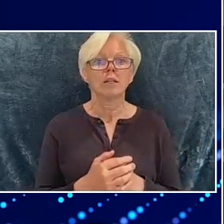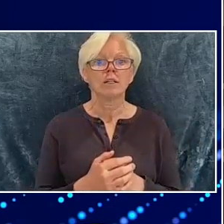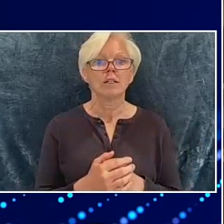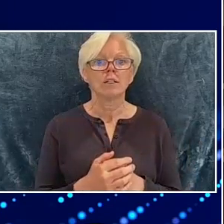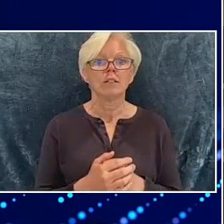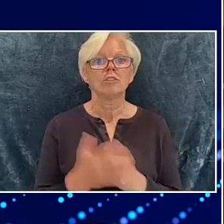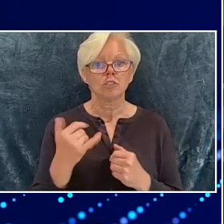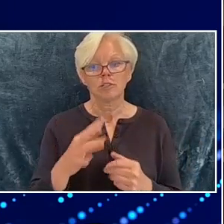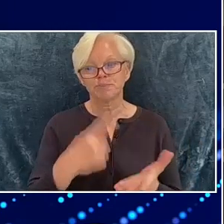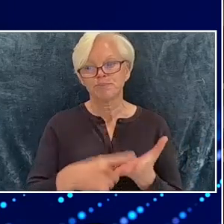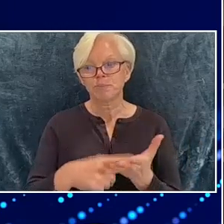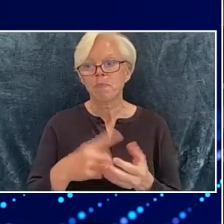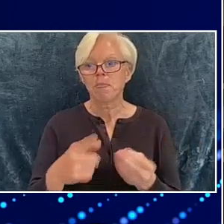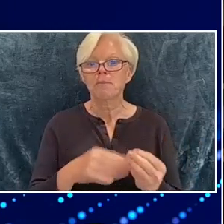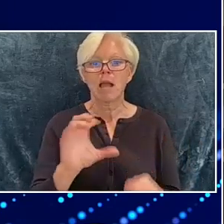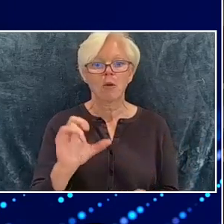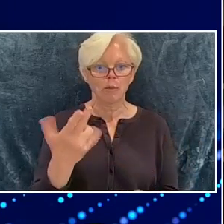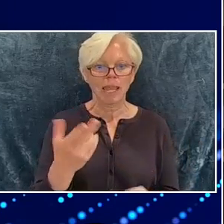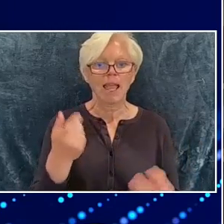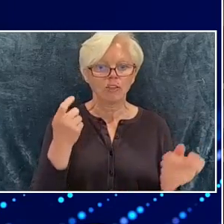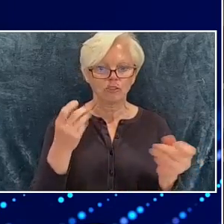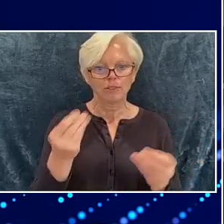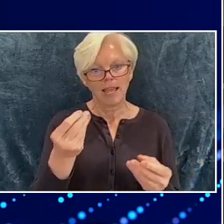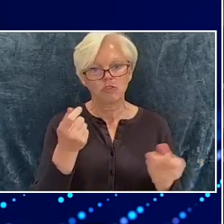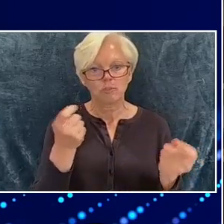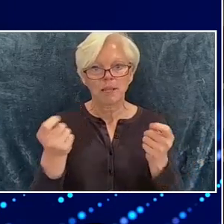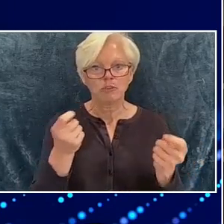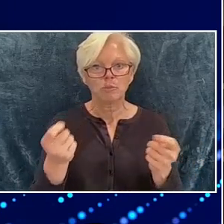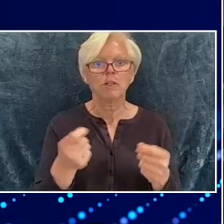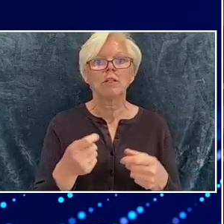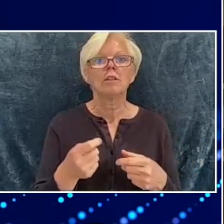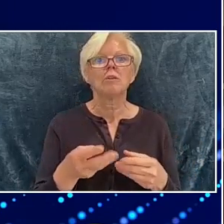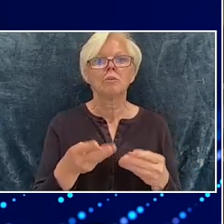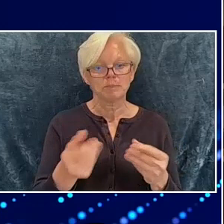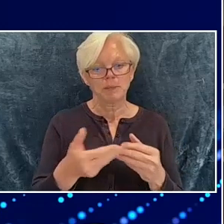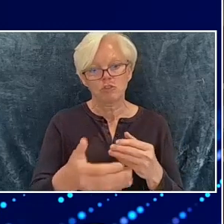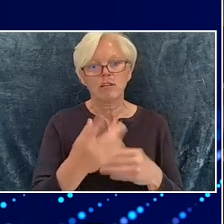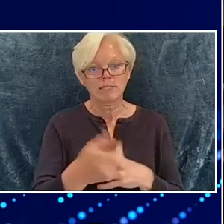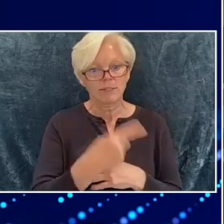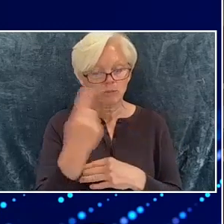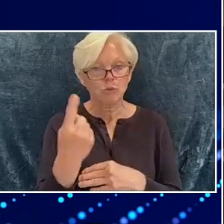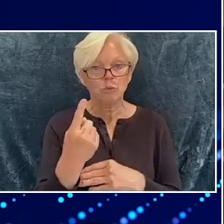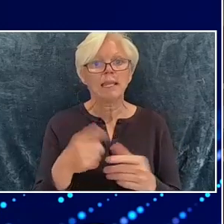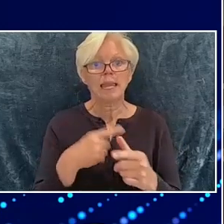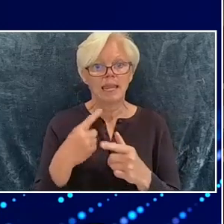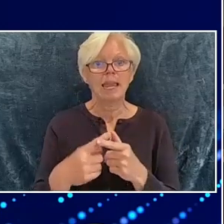a discussion of cash management, which we'll spend the rest of the day on today and then pick up- pick back up again with